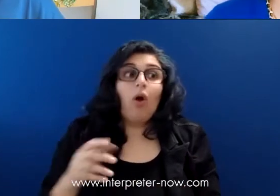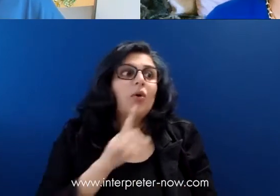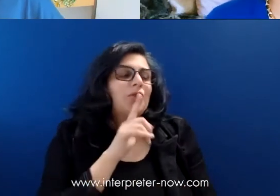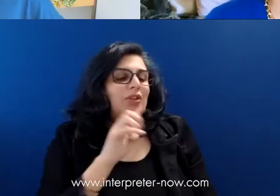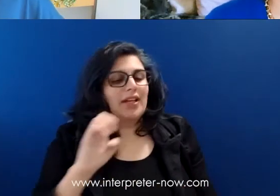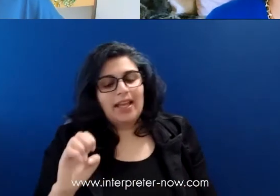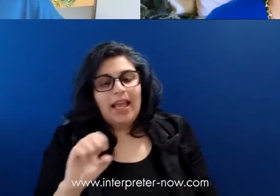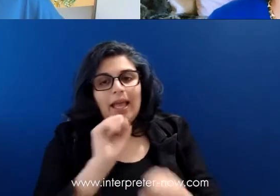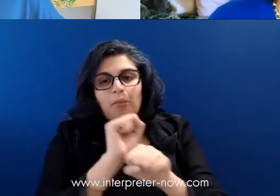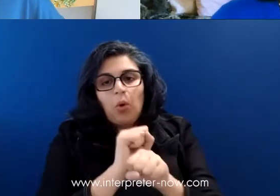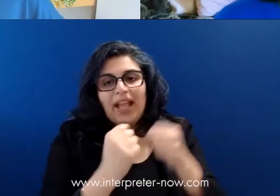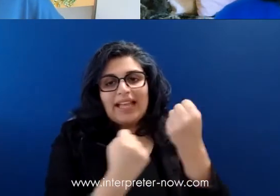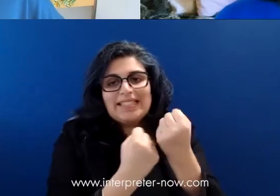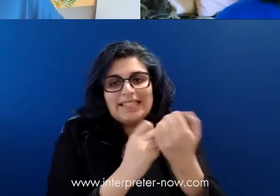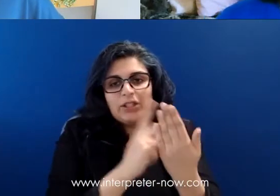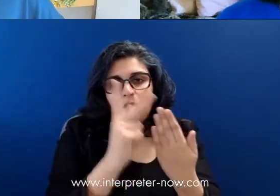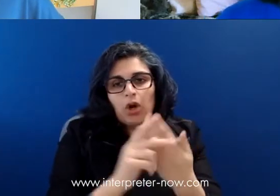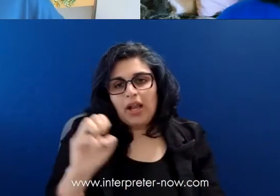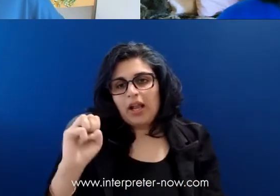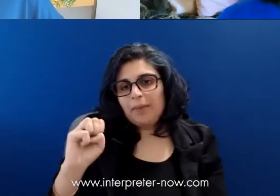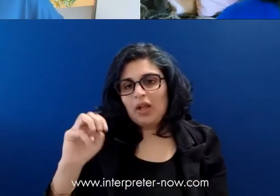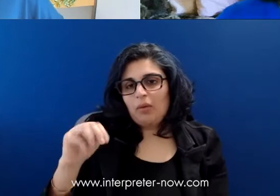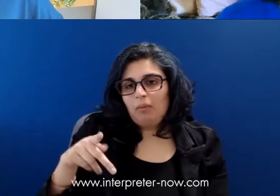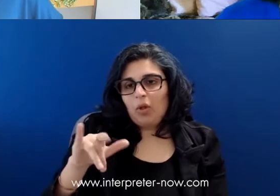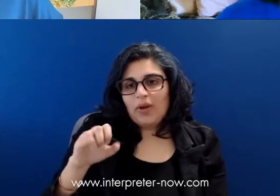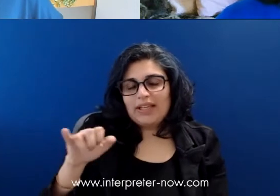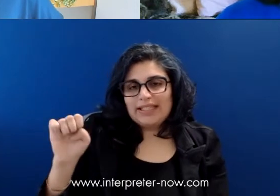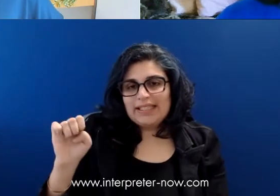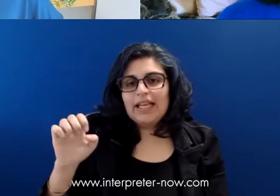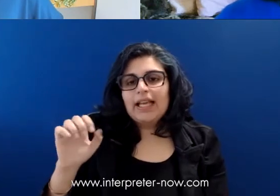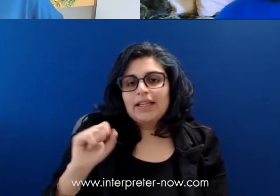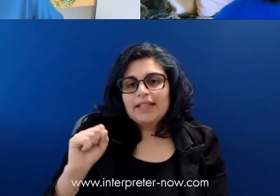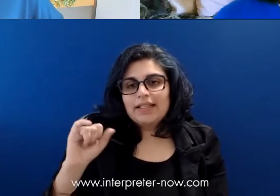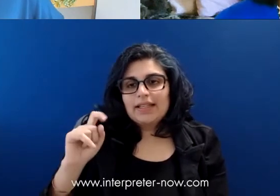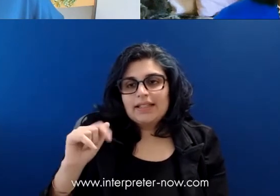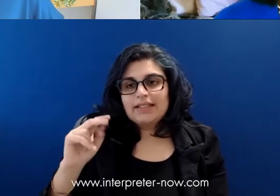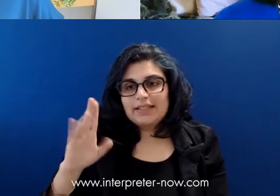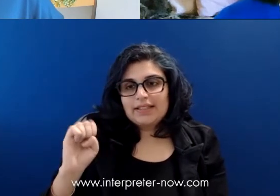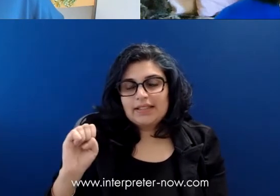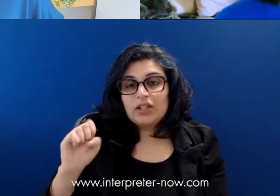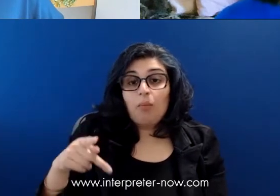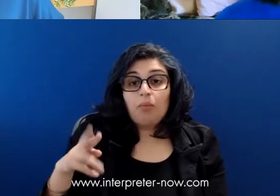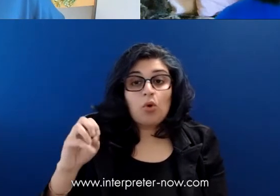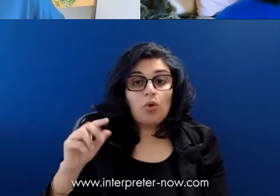Employee Assistance Program, which obviously can be labeled many different ways. It's basically your benefits.